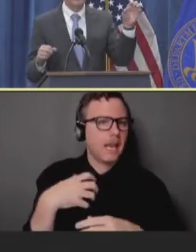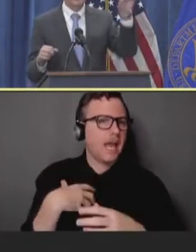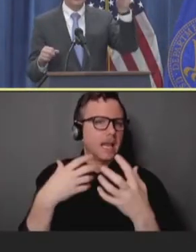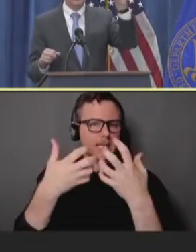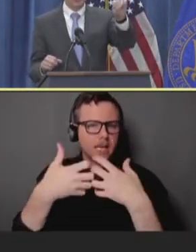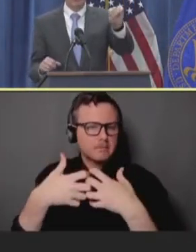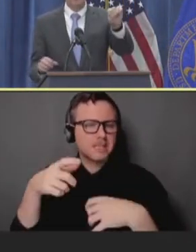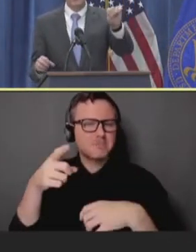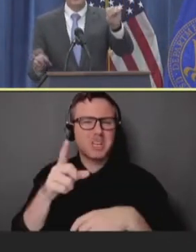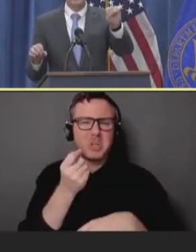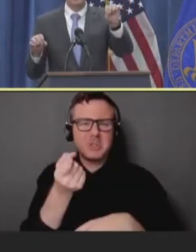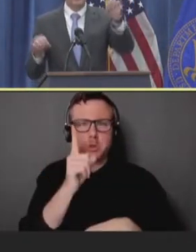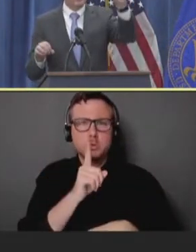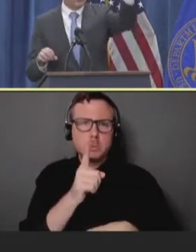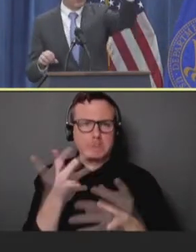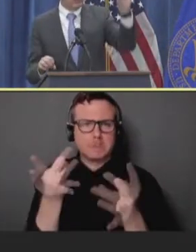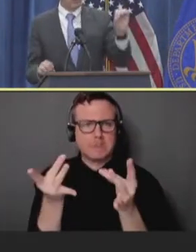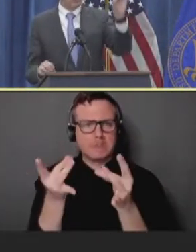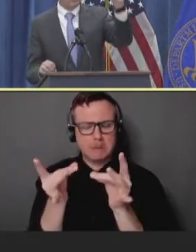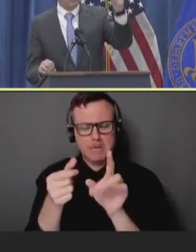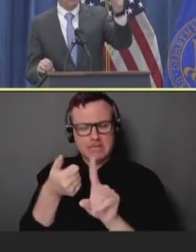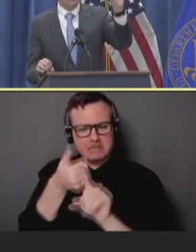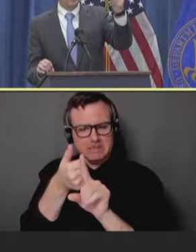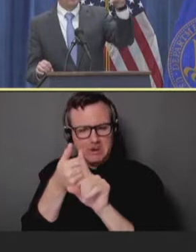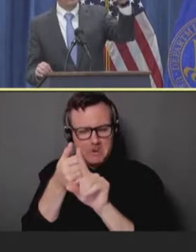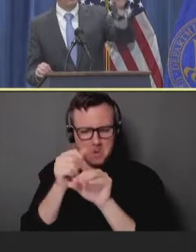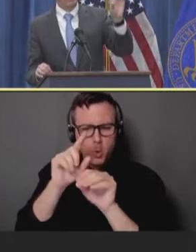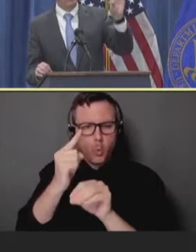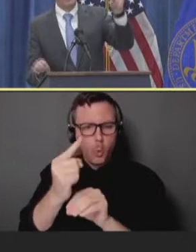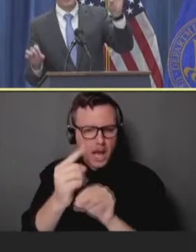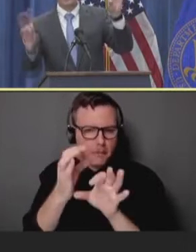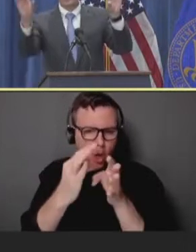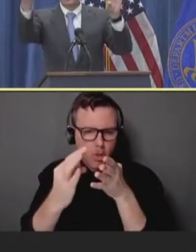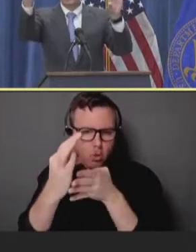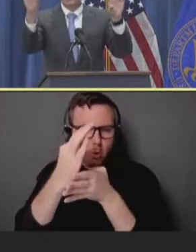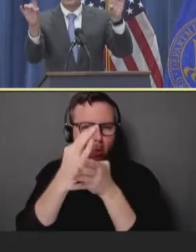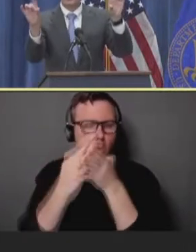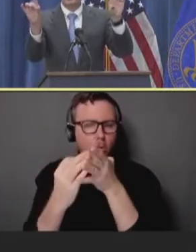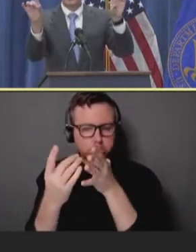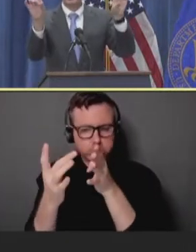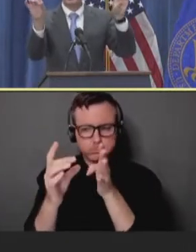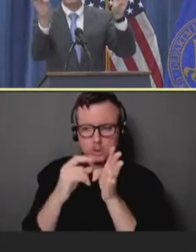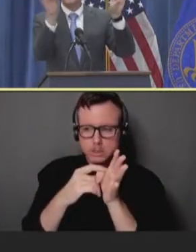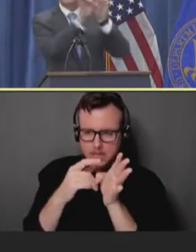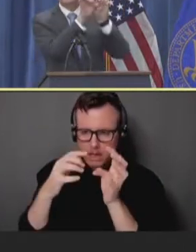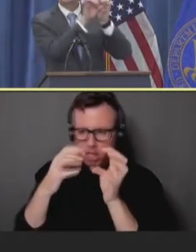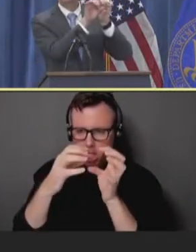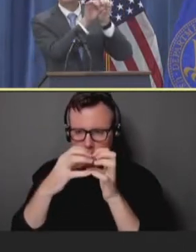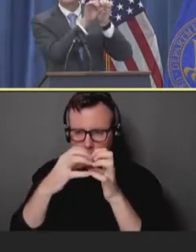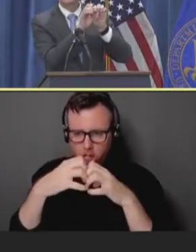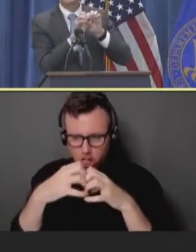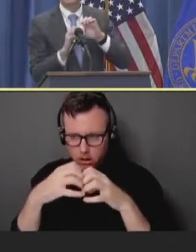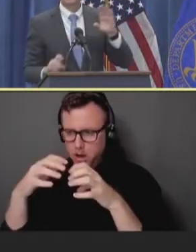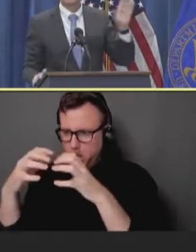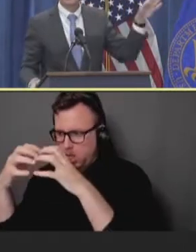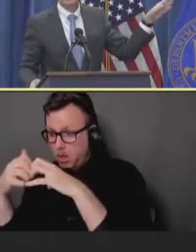So, of one molecule that's partially broken down, sees another one that's partially broken down, they stick to each other.